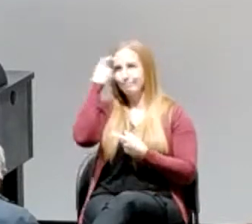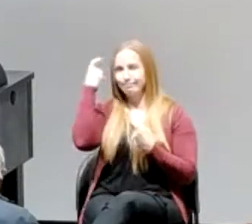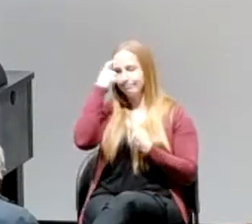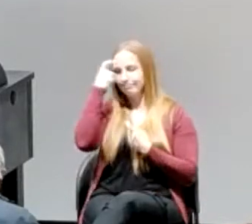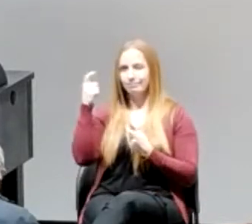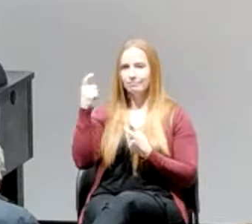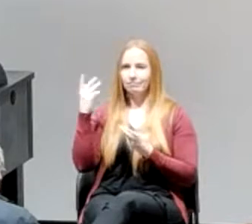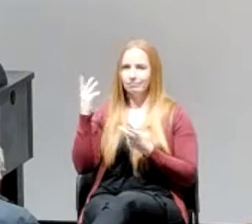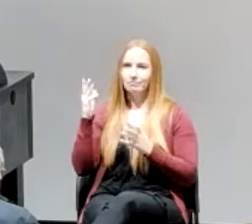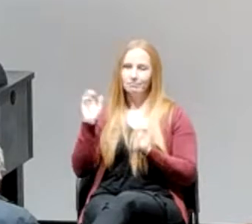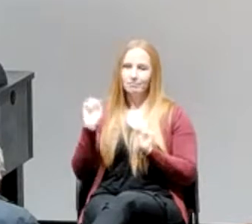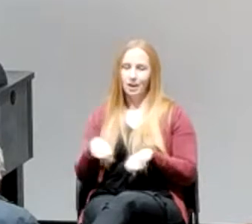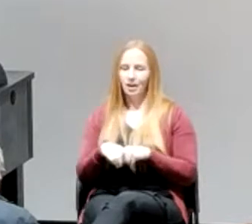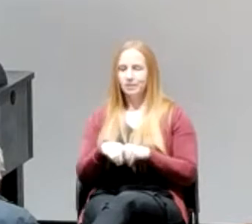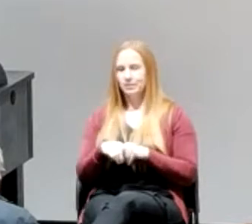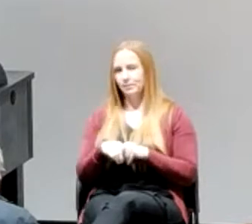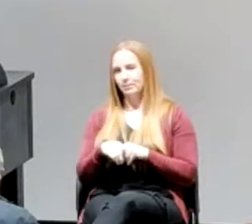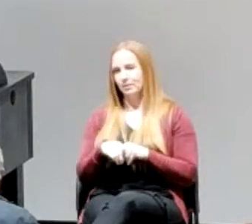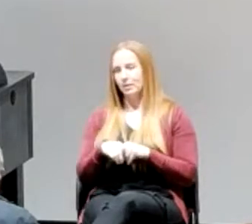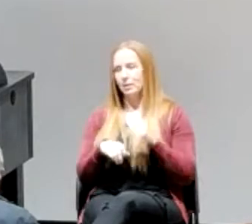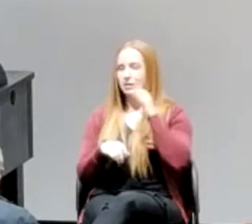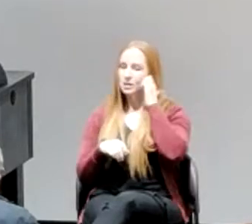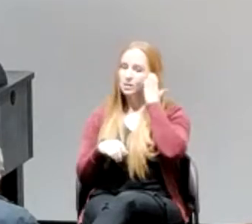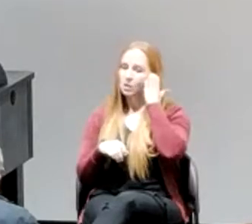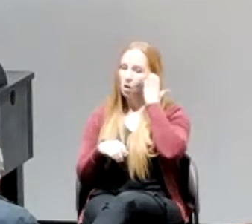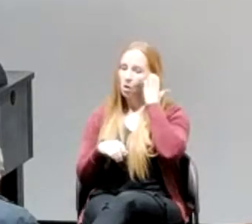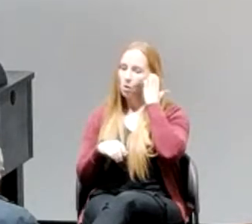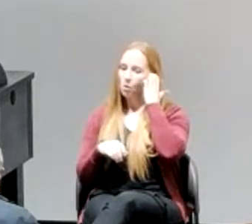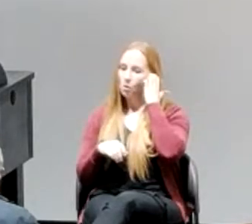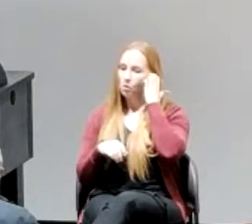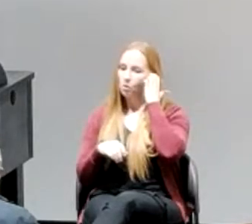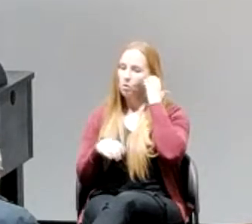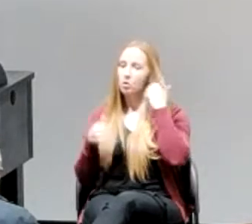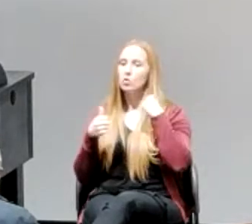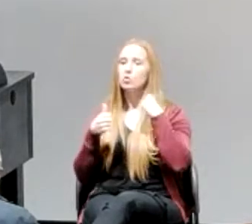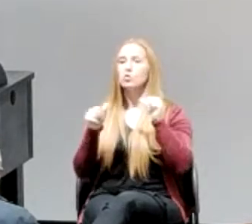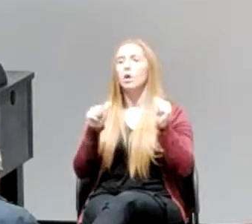were and they were typical of how impressive they were. watched the four they were stunning in how impressive they